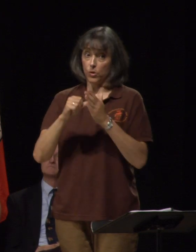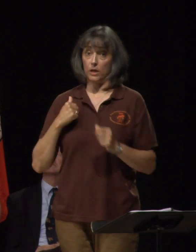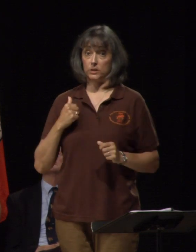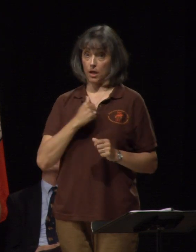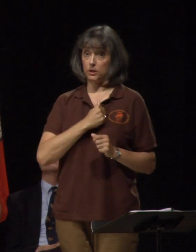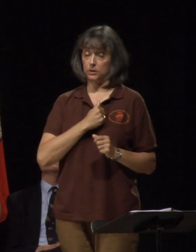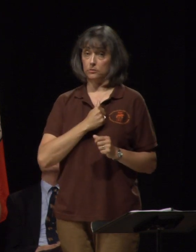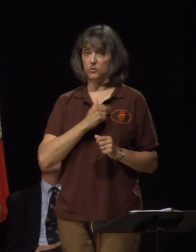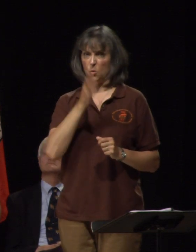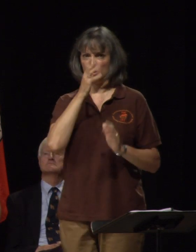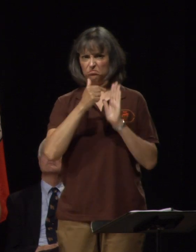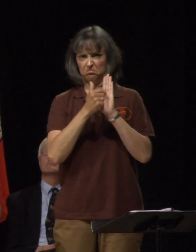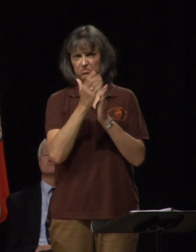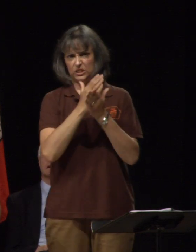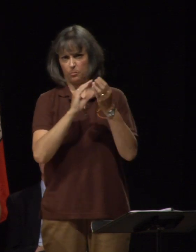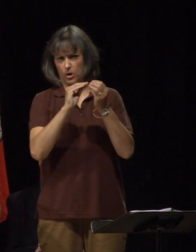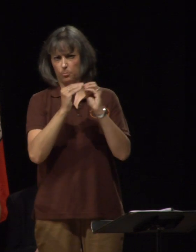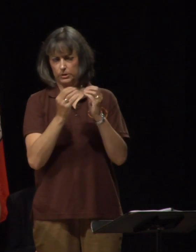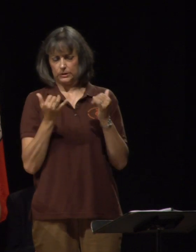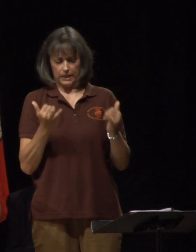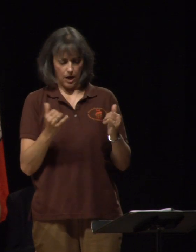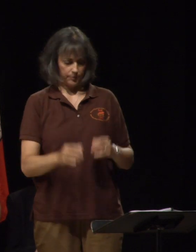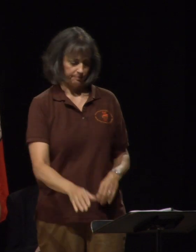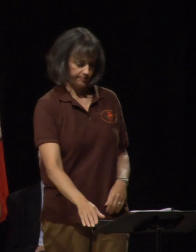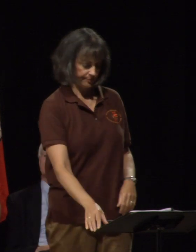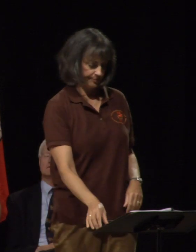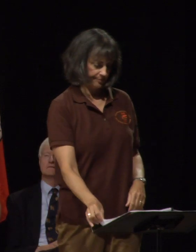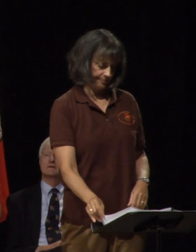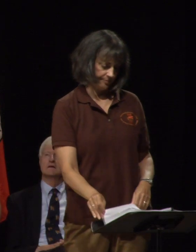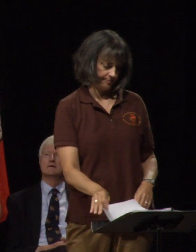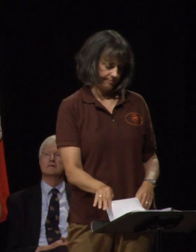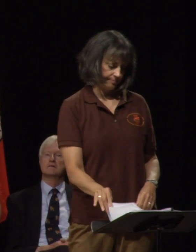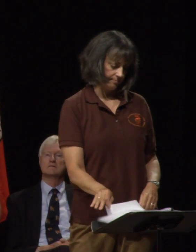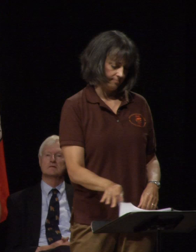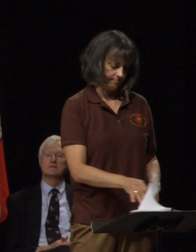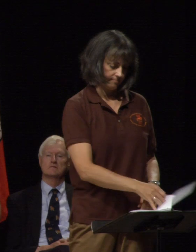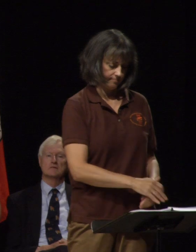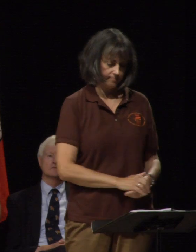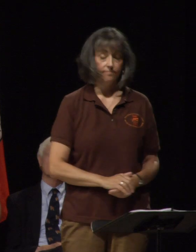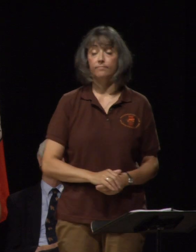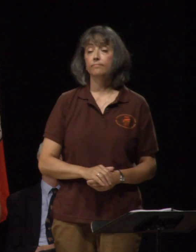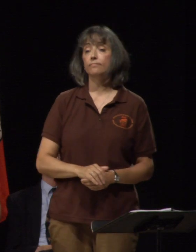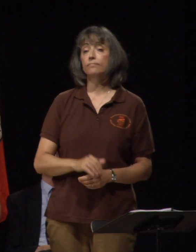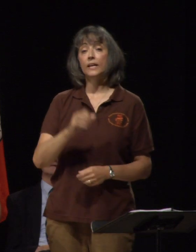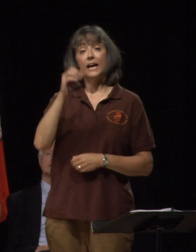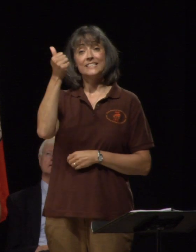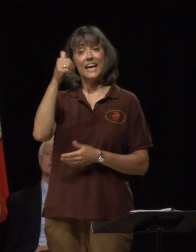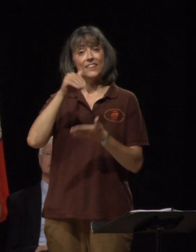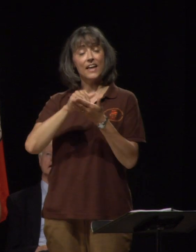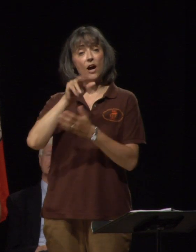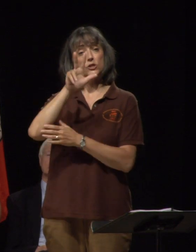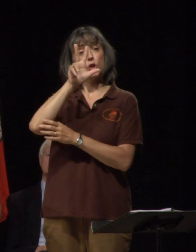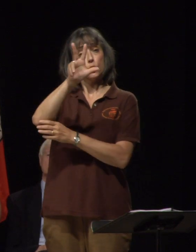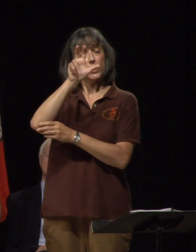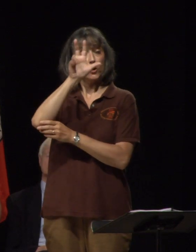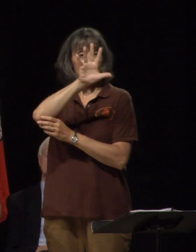THAT WE STARTED WITH. 10,352 - THAT'S THE NUMBER OF